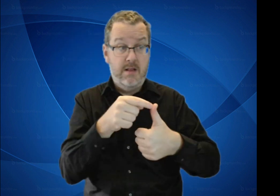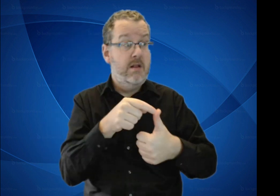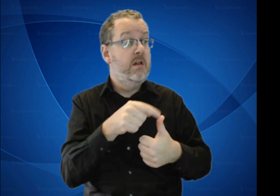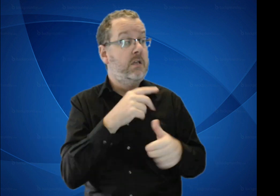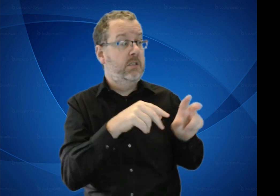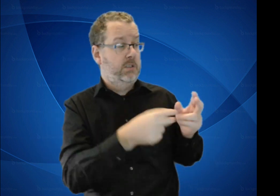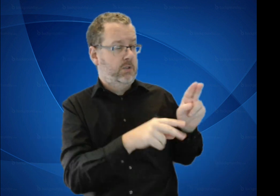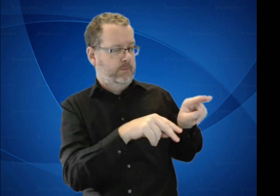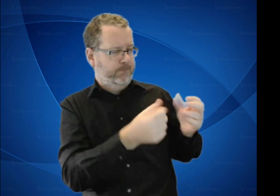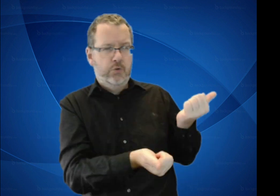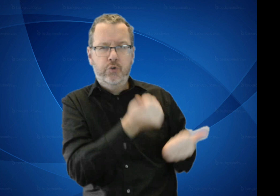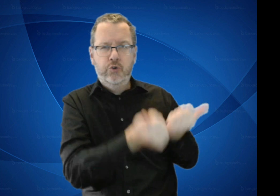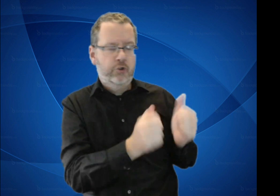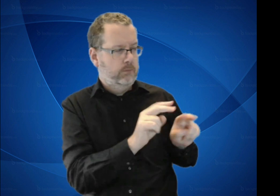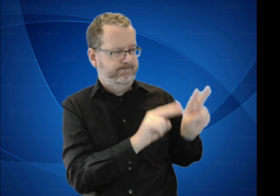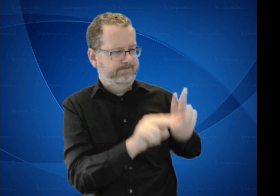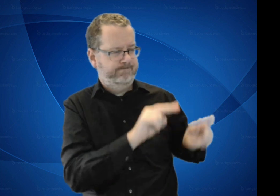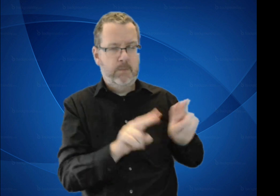deemed unfit to control his own money;